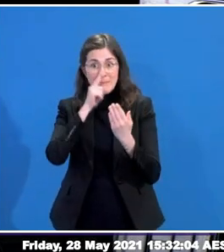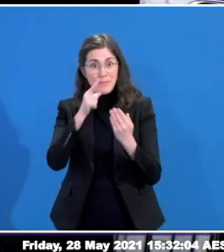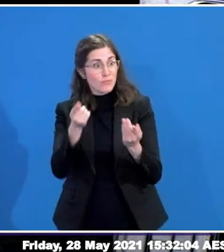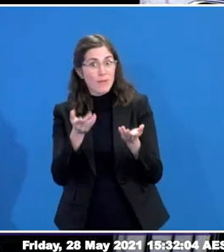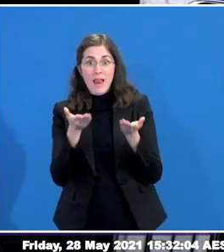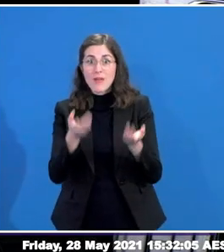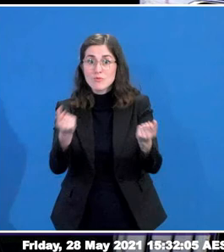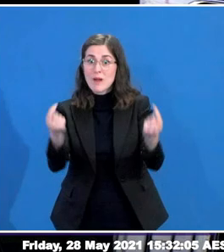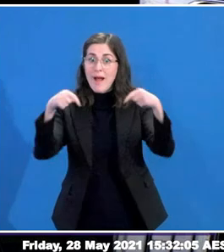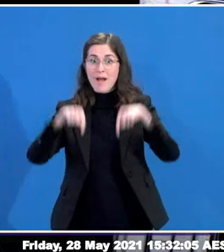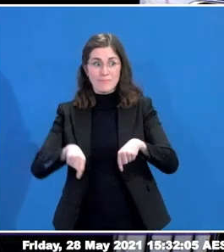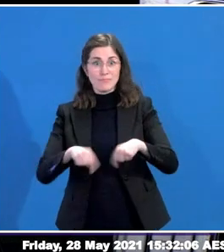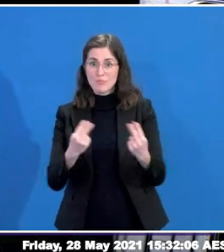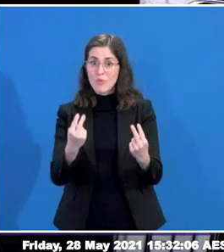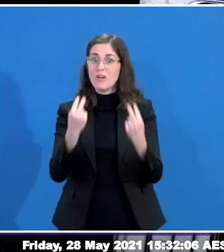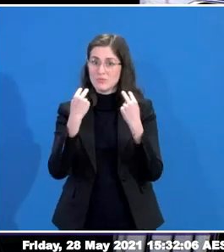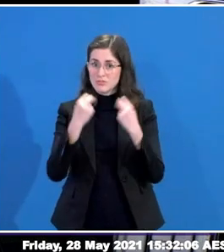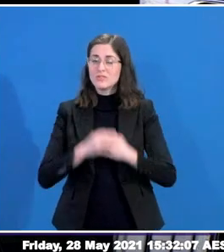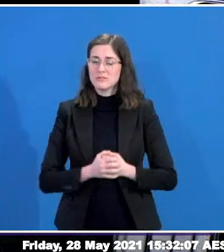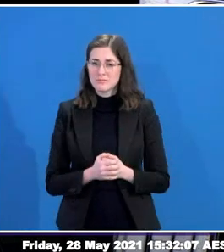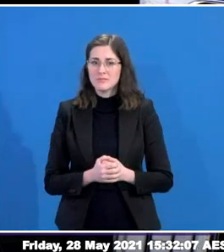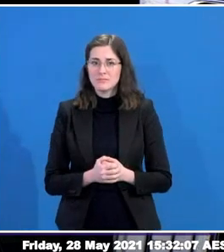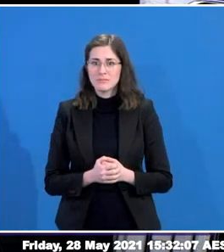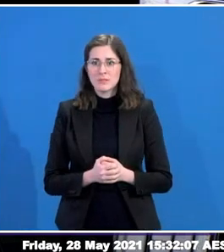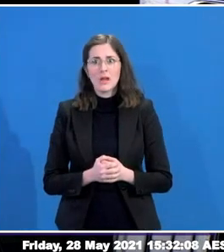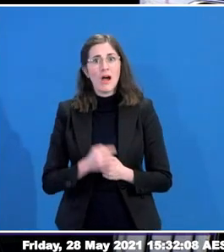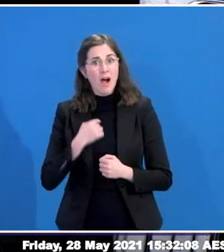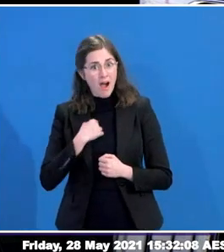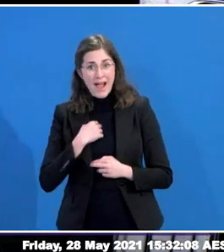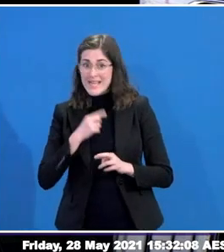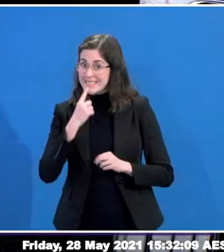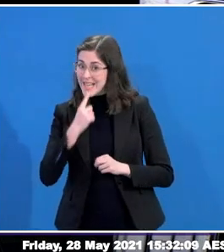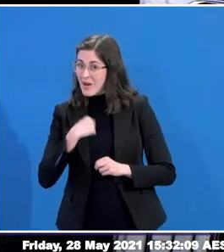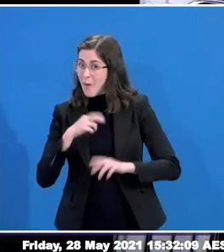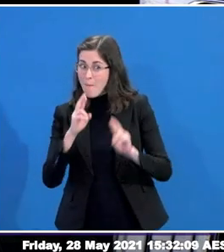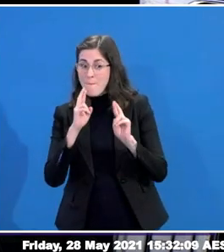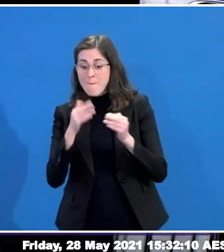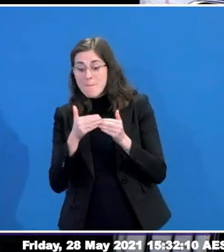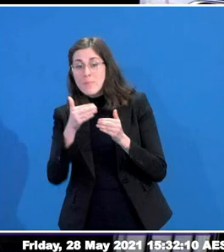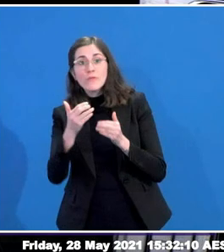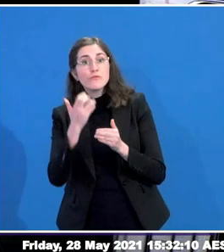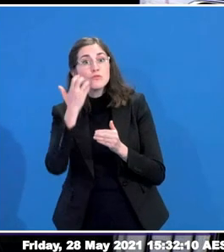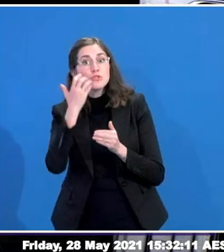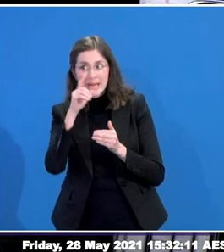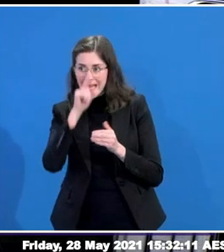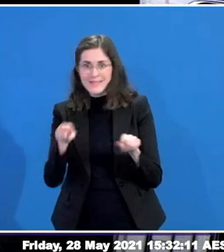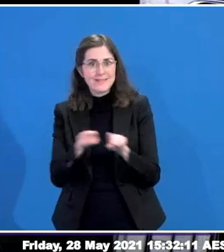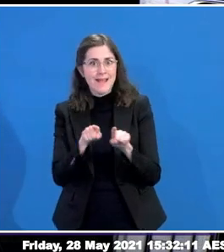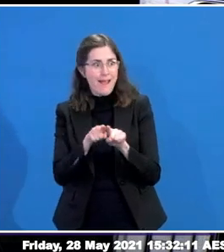been able to attend in person. I expressed the hope that all future hearings will be similarly open to